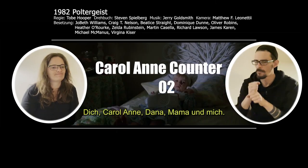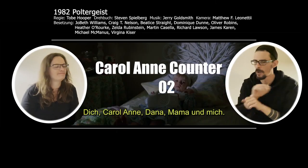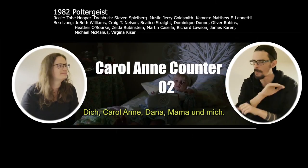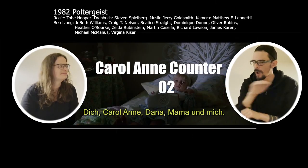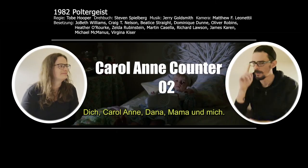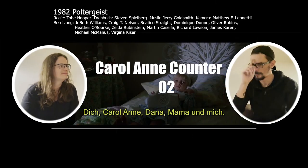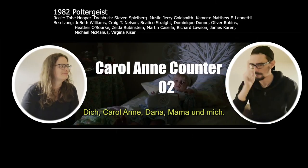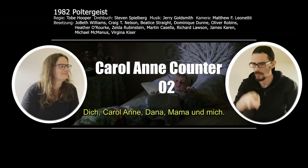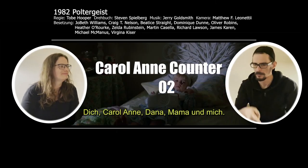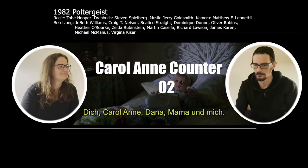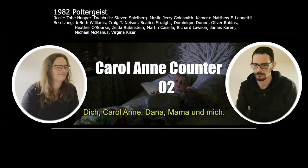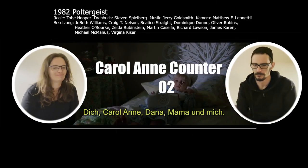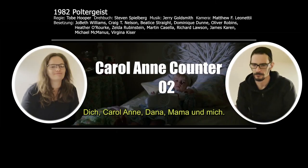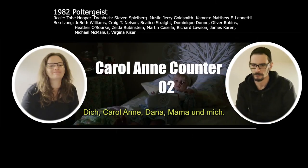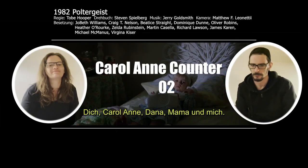The tree simply knows everything.